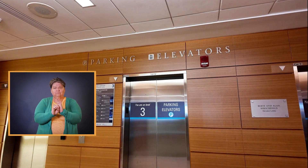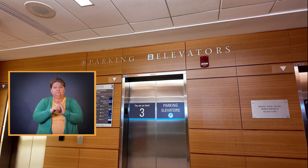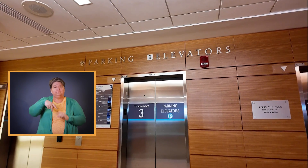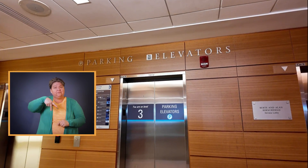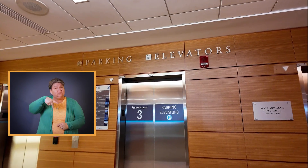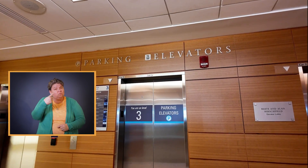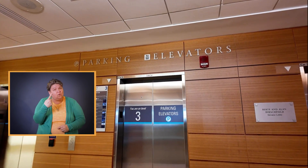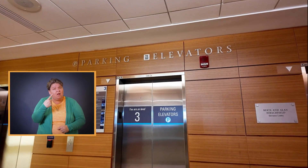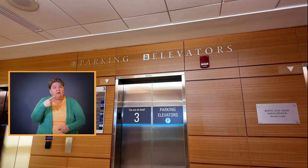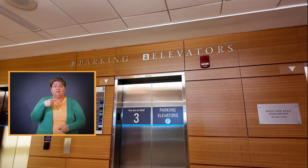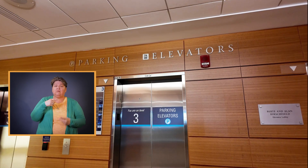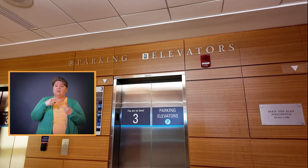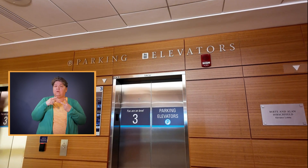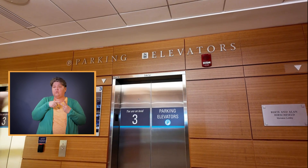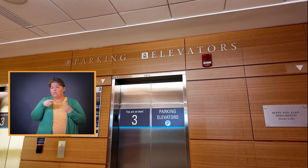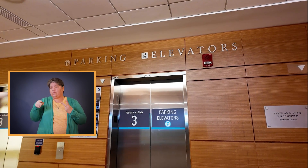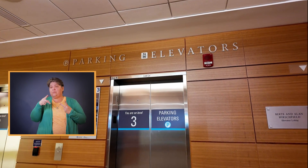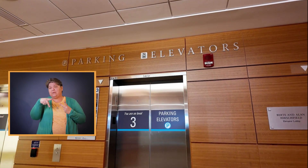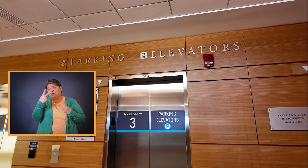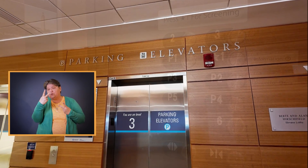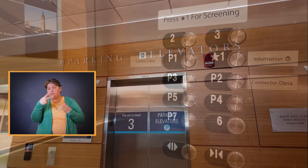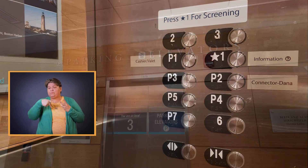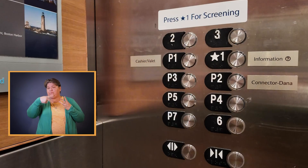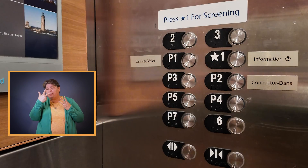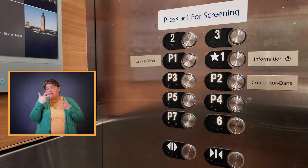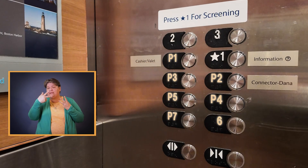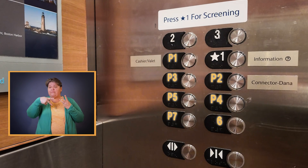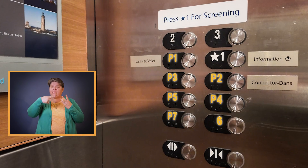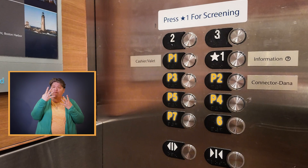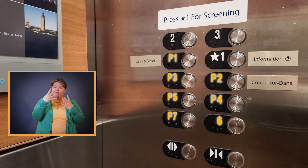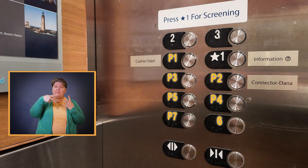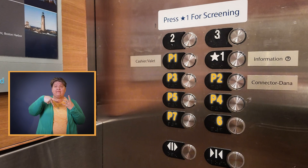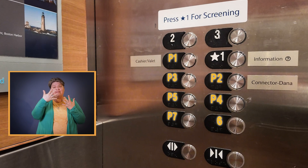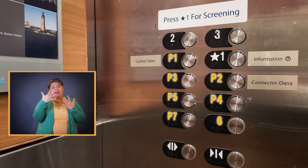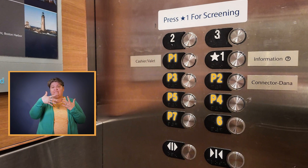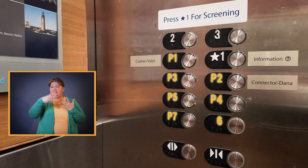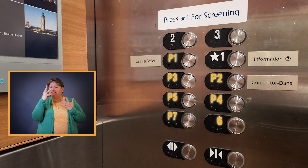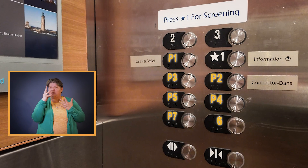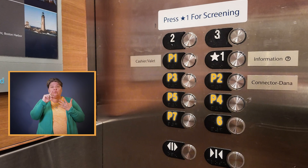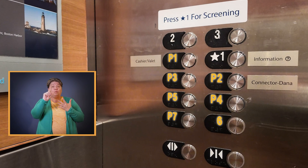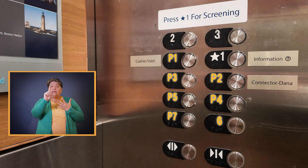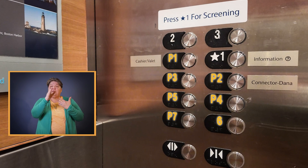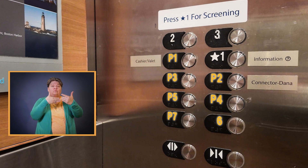2, or 3 of the Yawkey building to the parking garage floor you parked on.